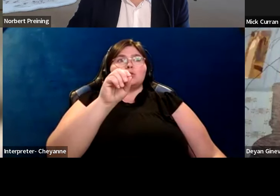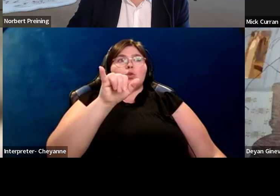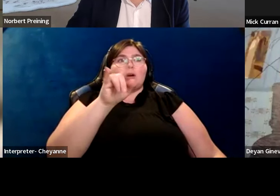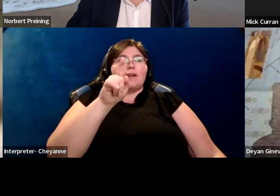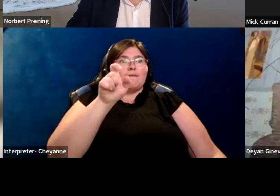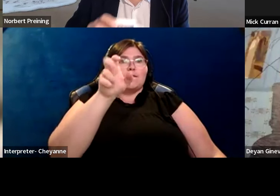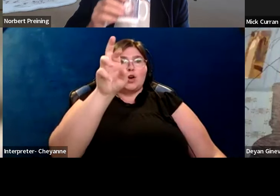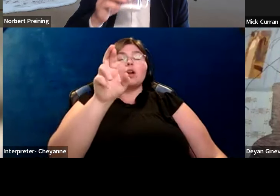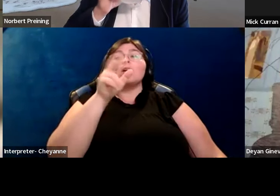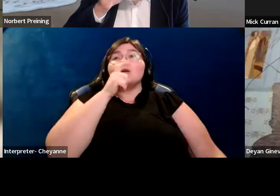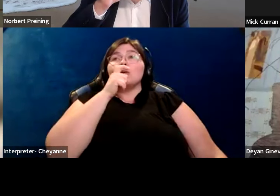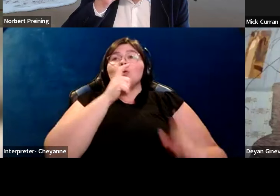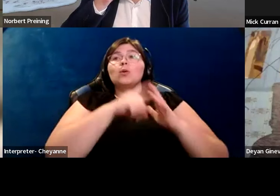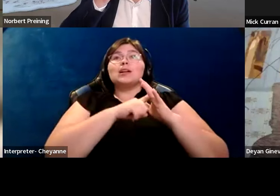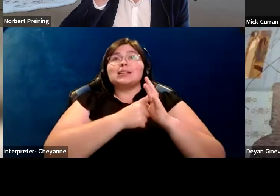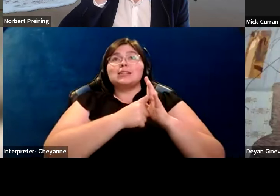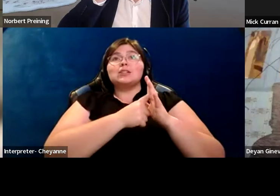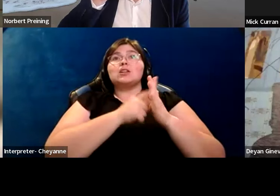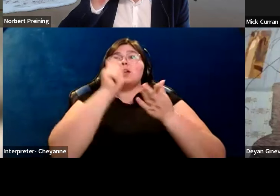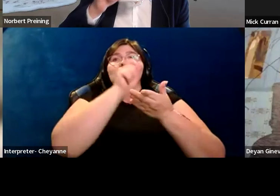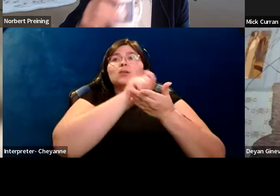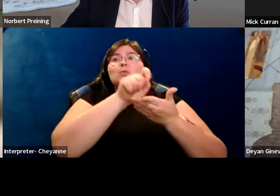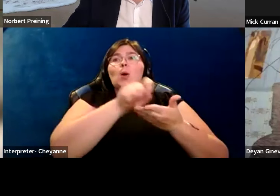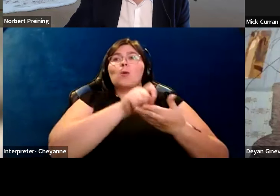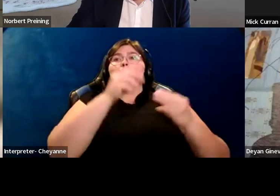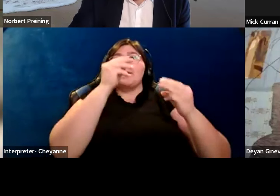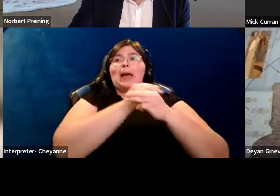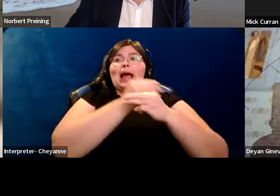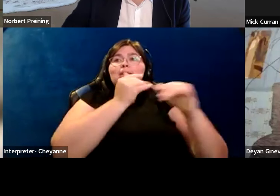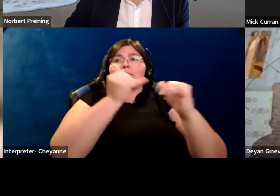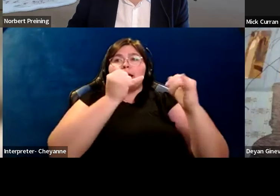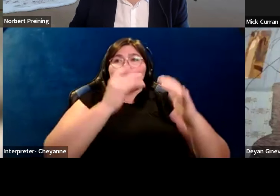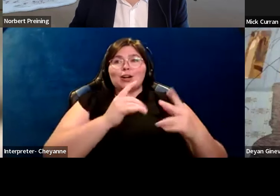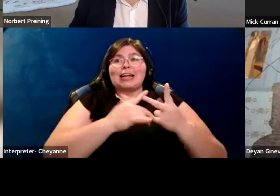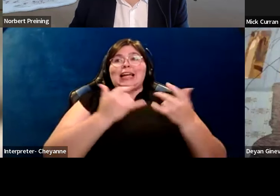wrote MathPlayer and now the open source MathCAT software.